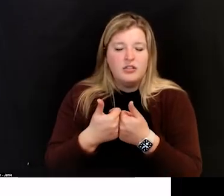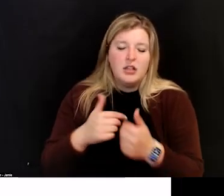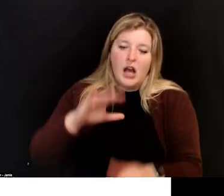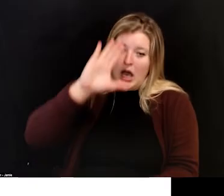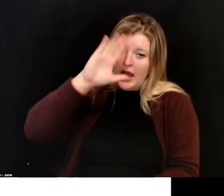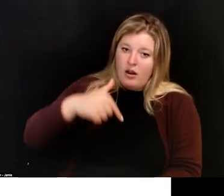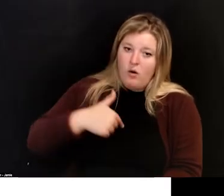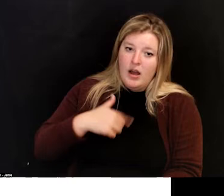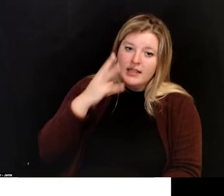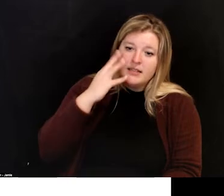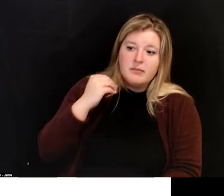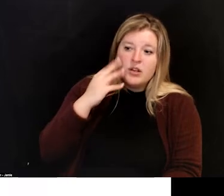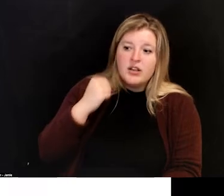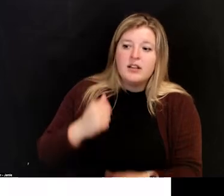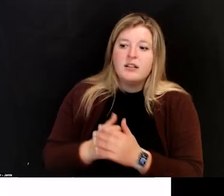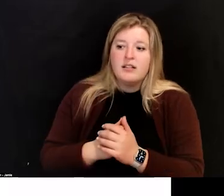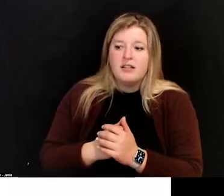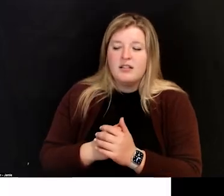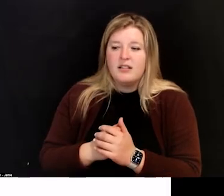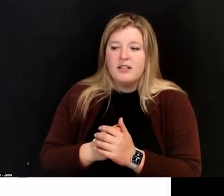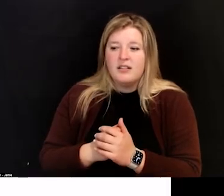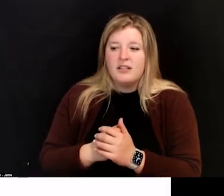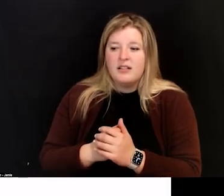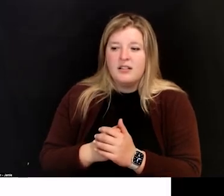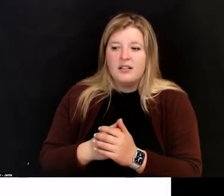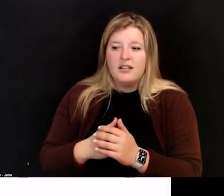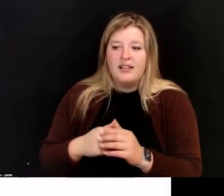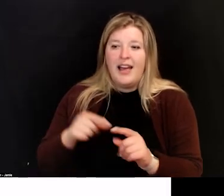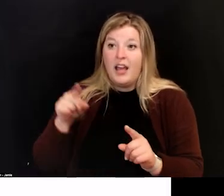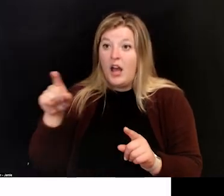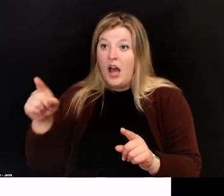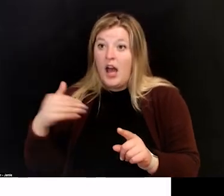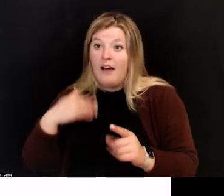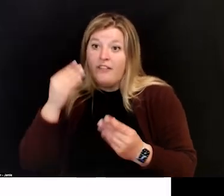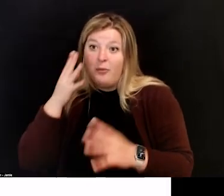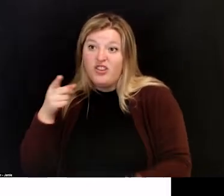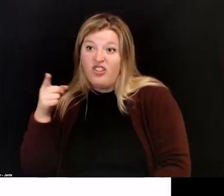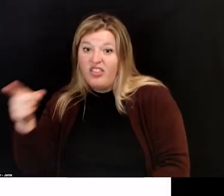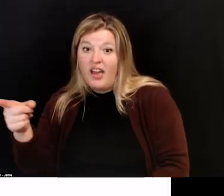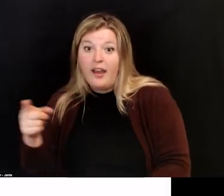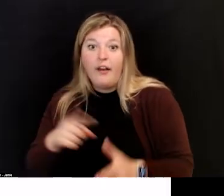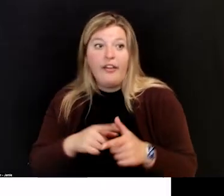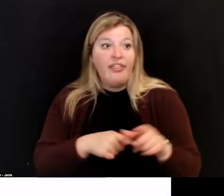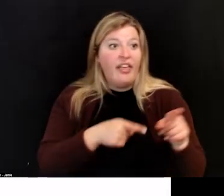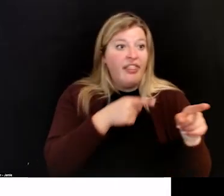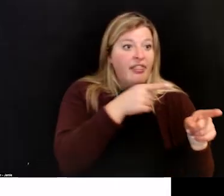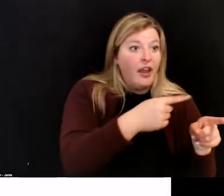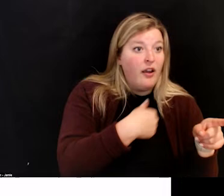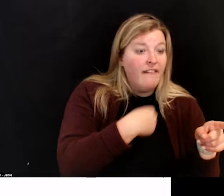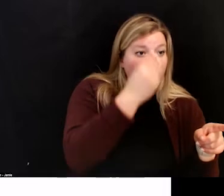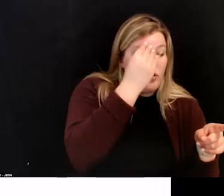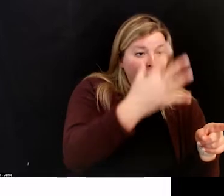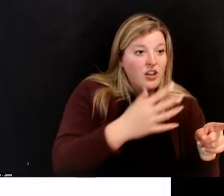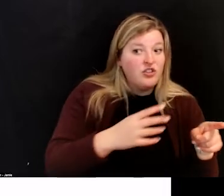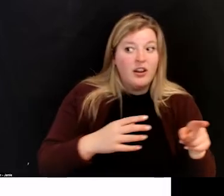is that there's lots of good things here, there, and then you kind of have to take things away. And so we're gonna try and create a curriculum